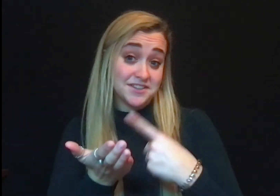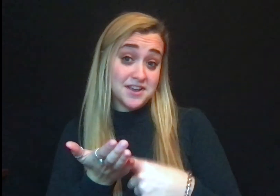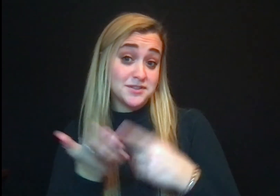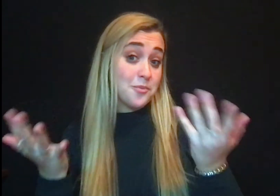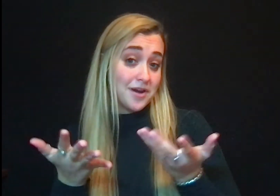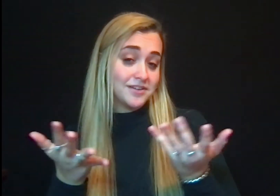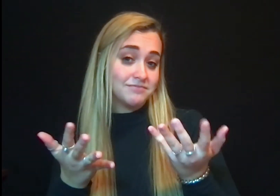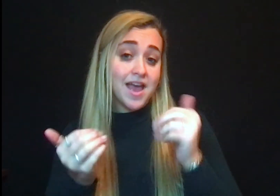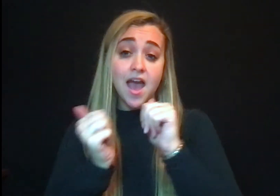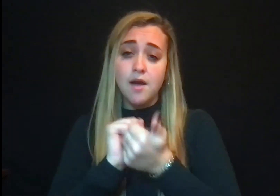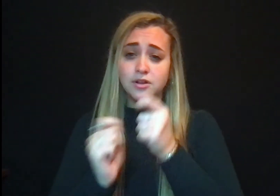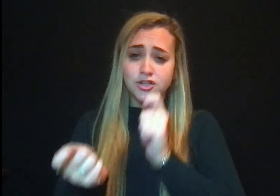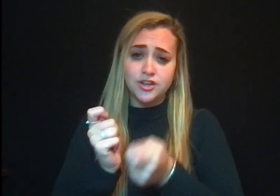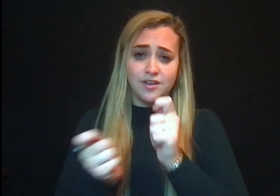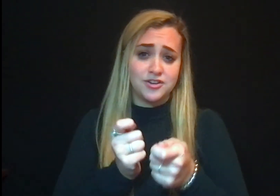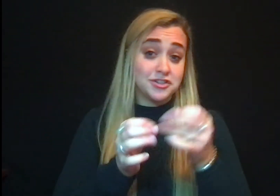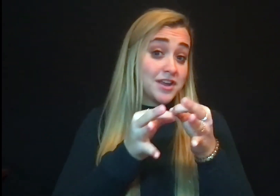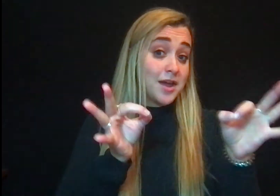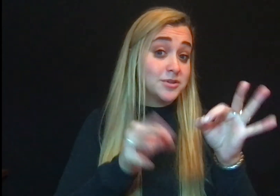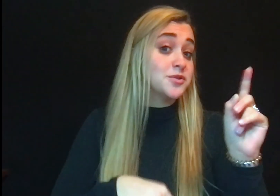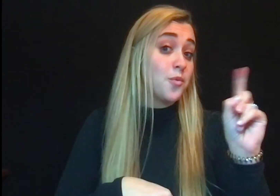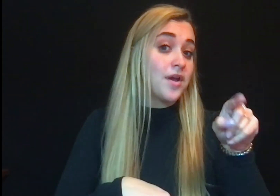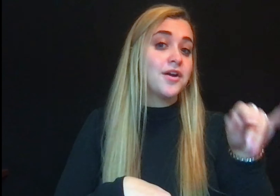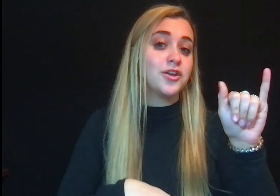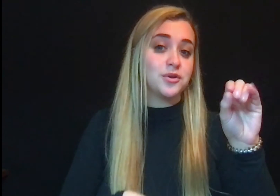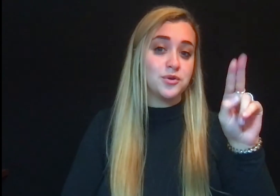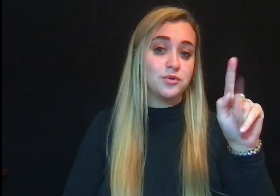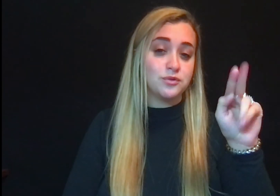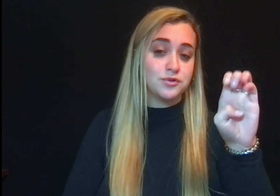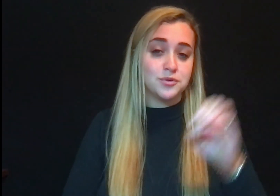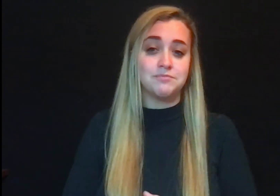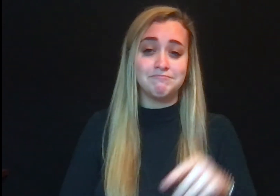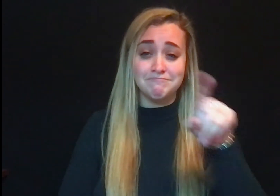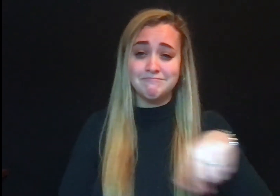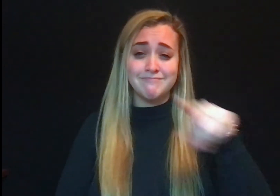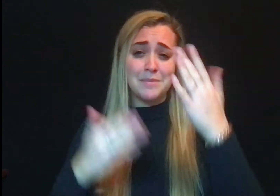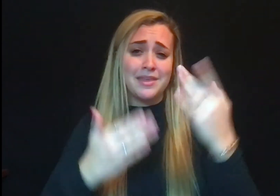how to manipulate captions on YouTube. You may be thinking, “I know how to do this”, but